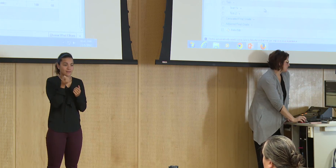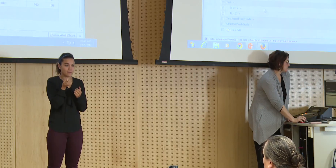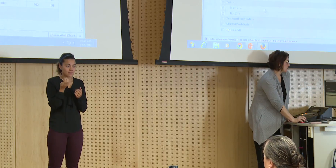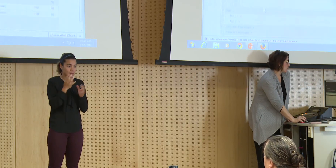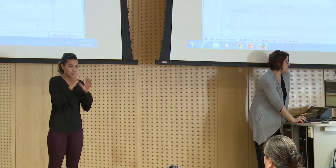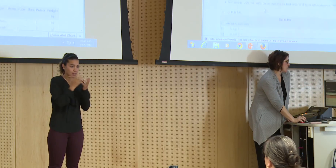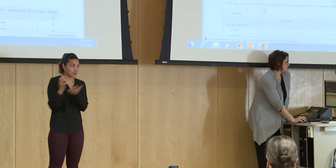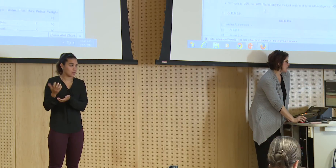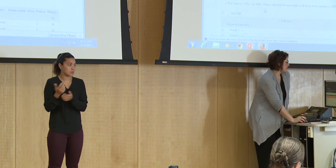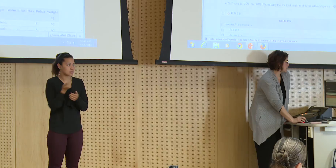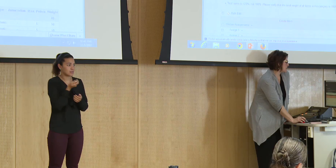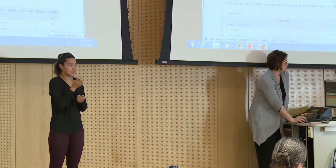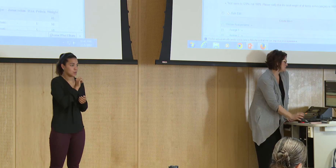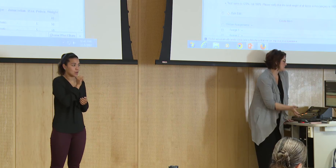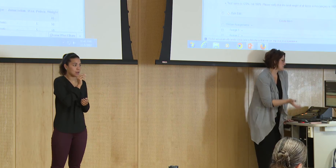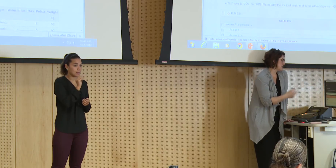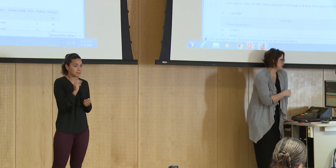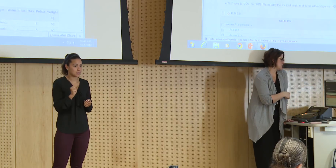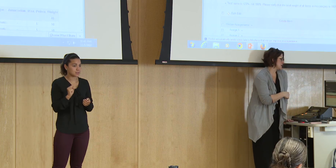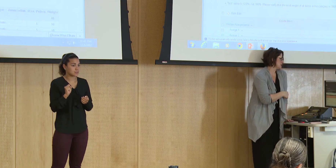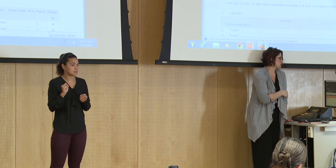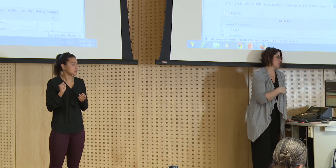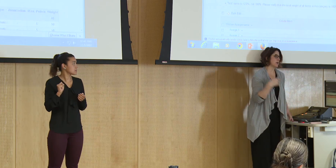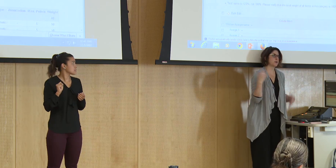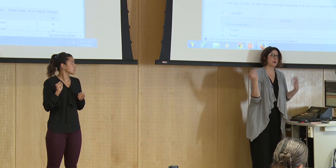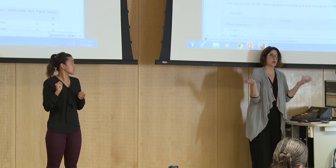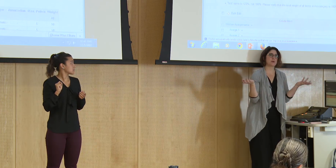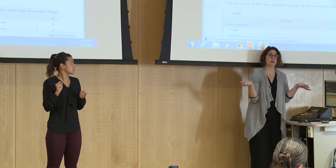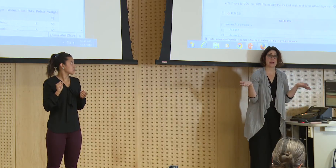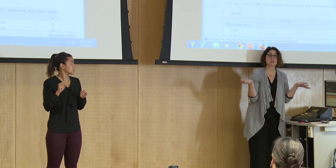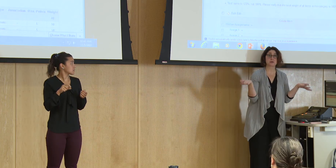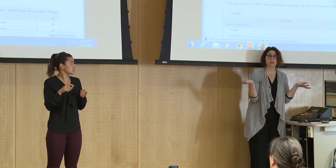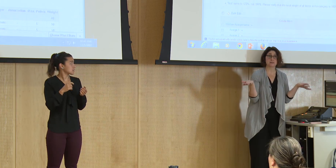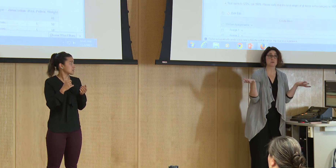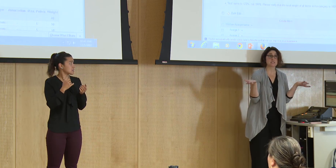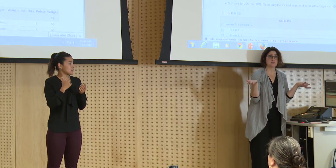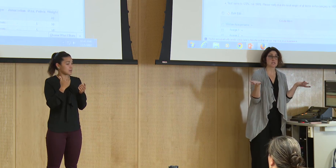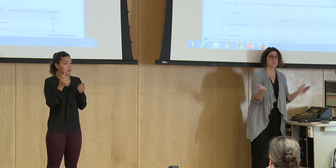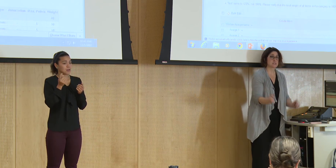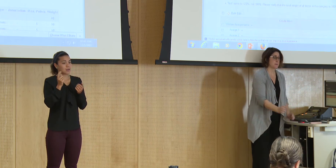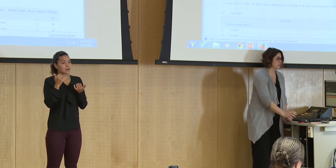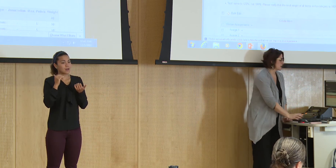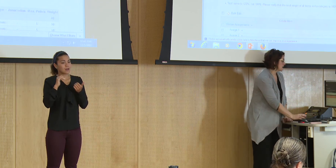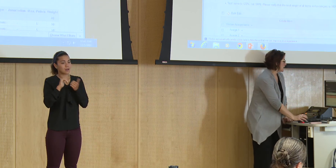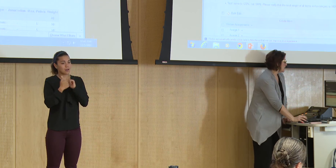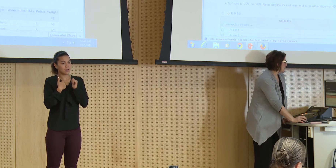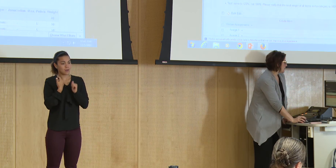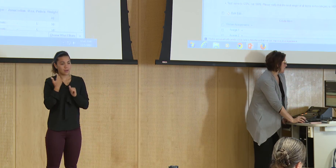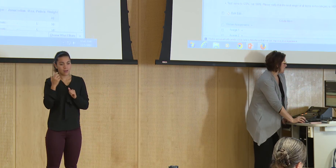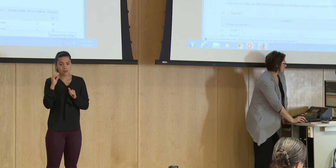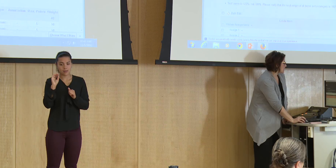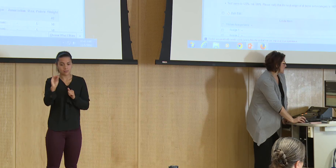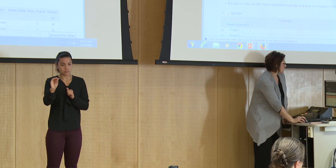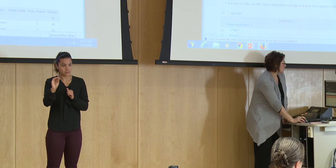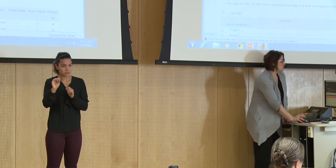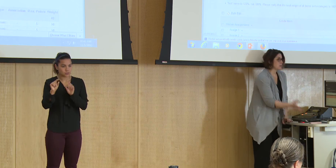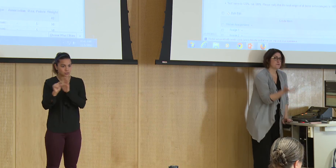One other thing that I'll mention is, Well, where do I go now to enter grades once I've set this up? And you would, in fact,